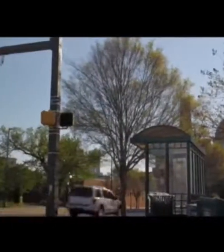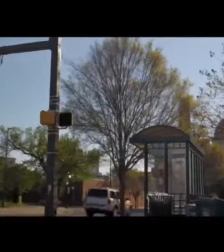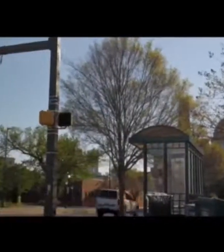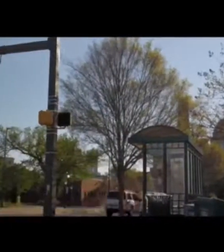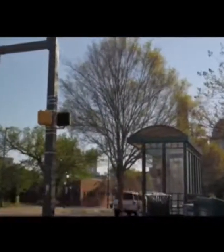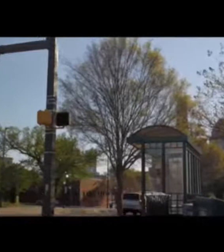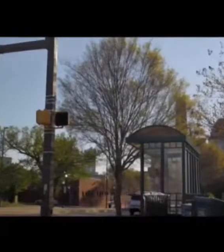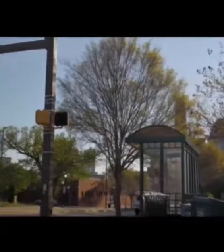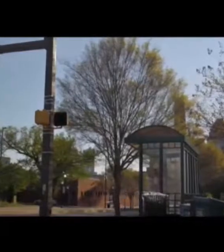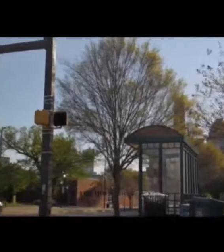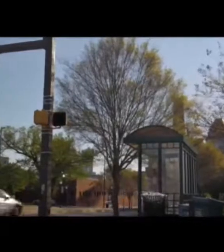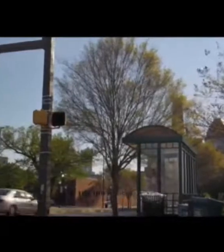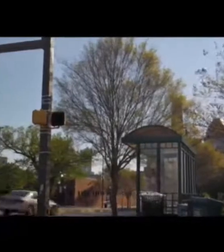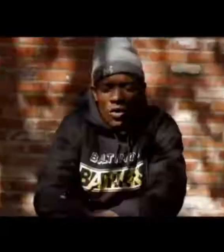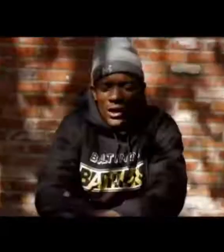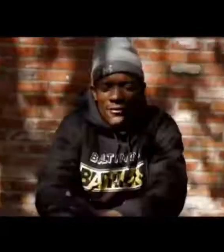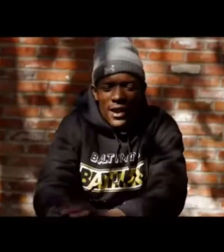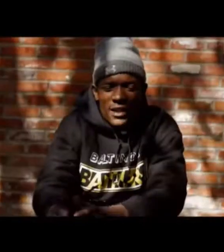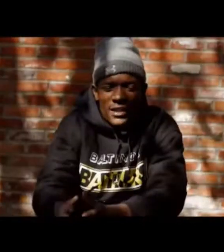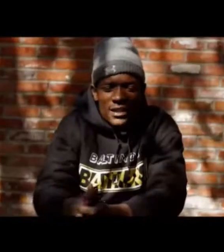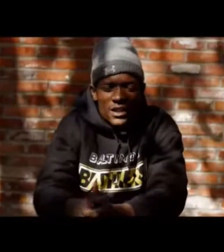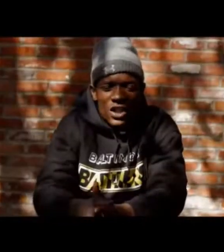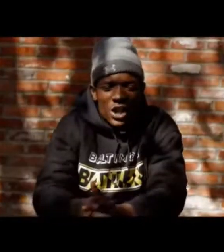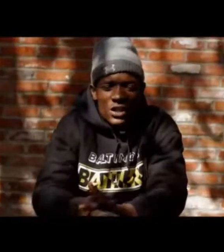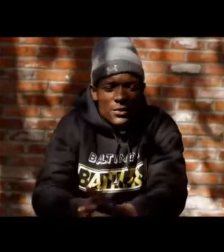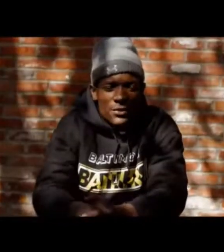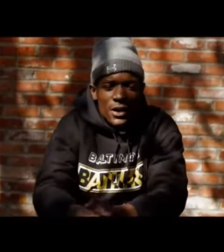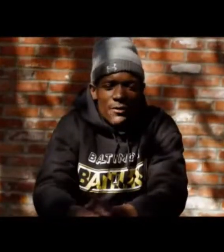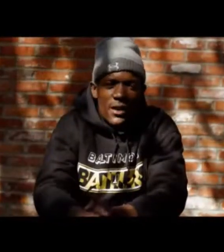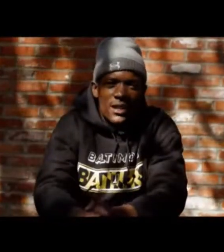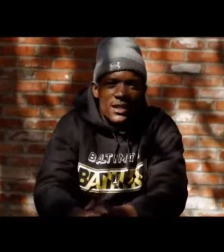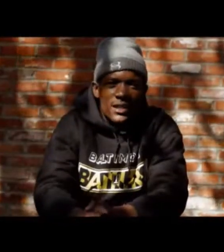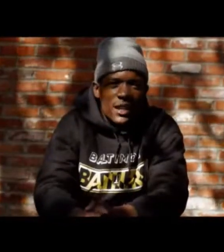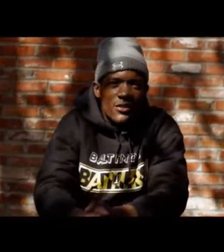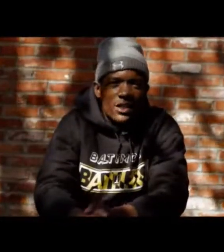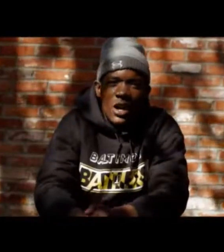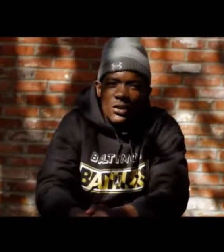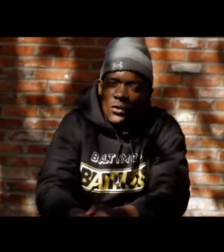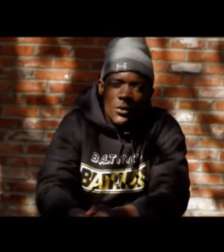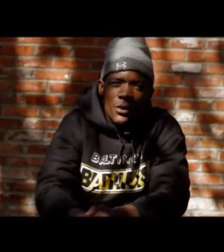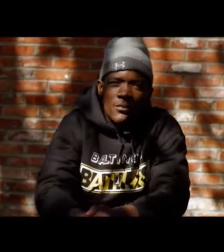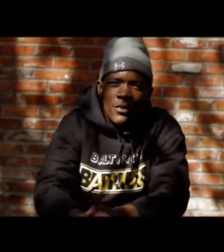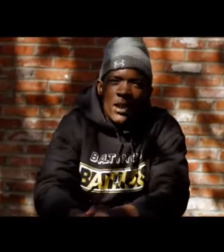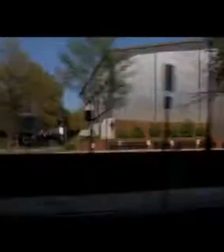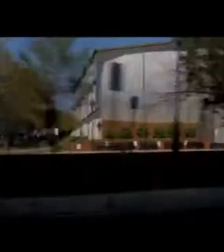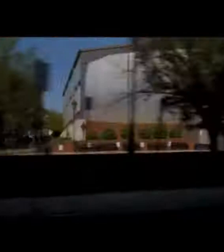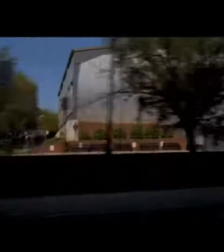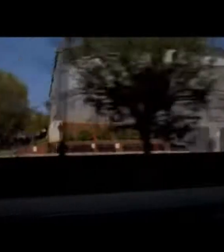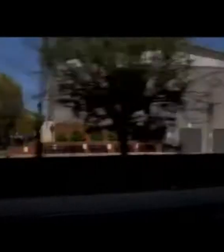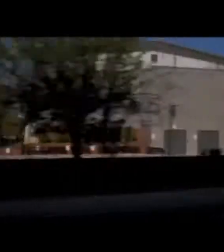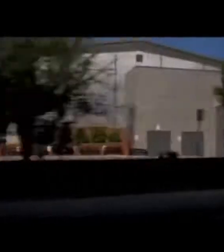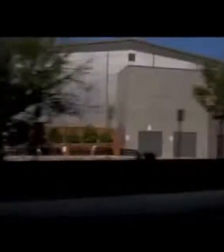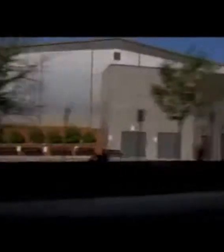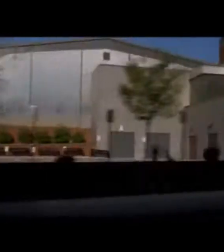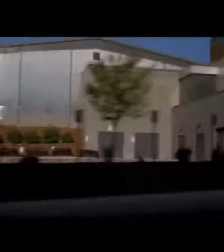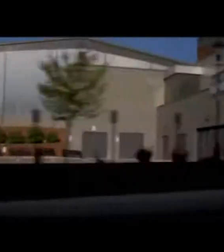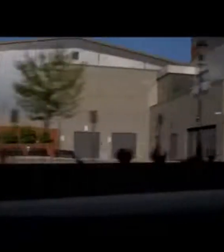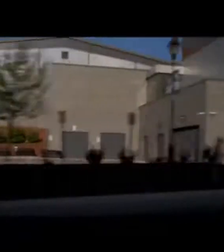the negativity i started for real started over west for real for real over west i was getting abused a lot i